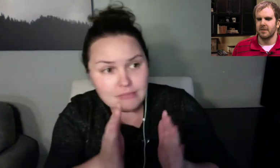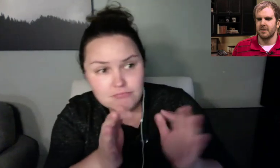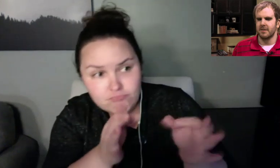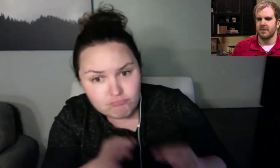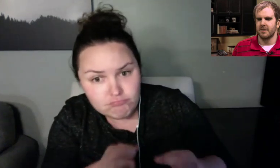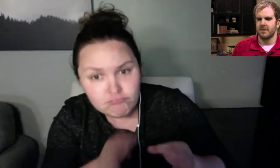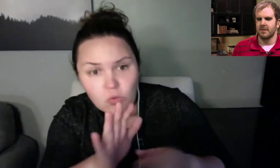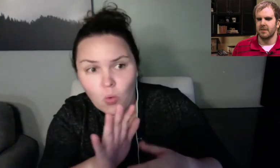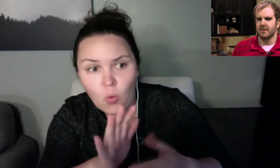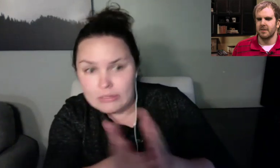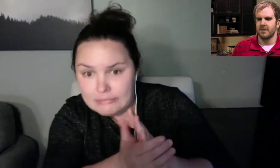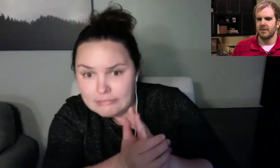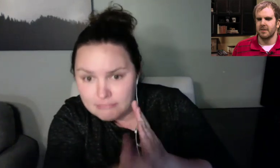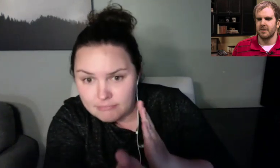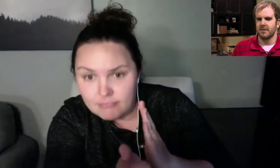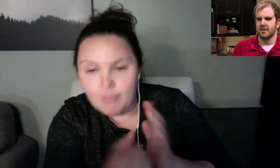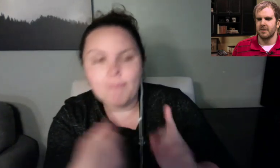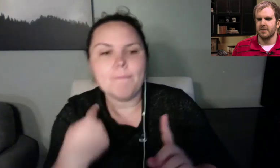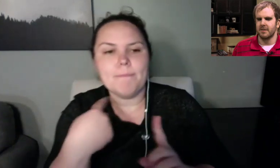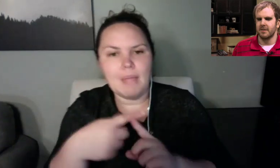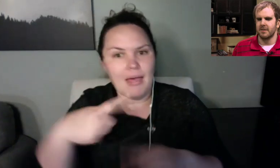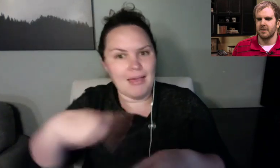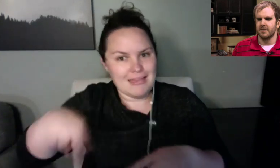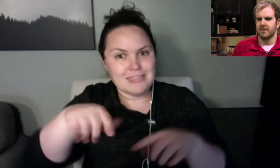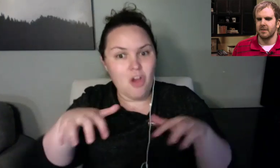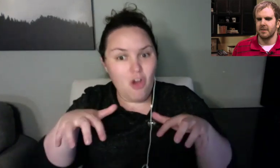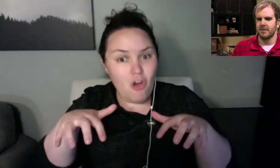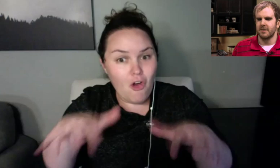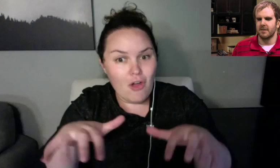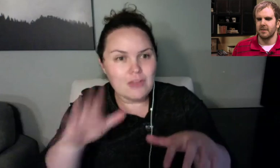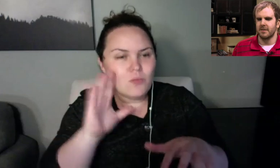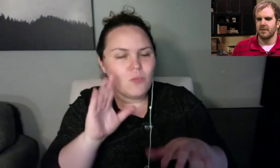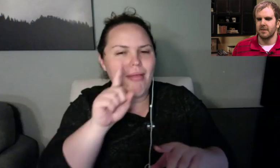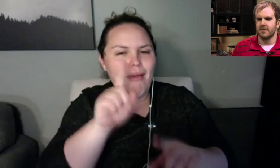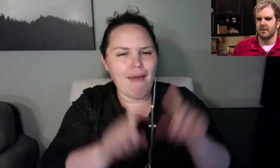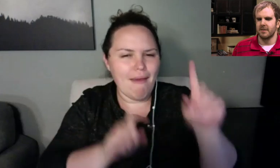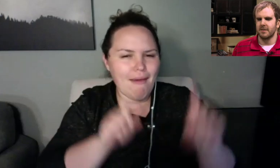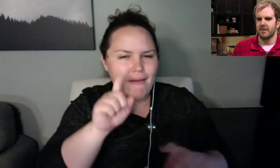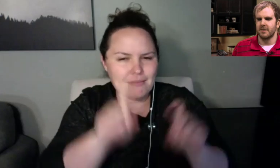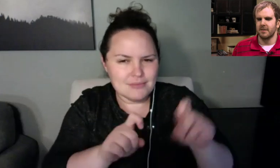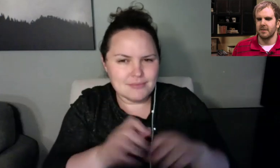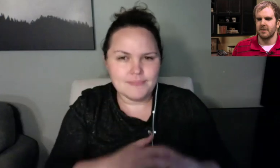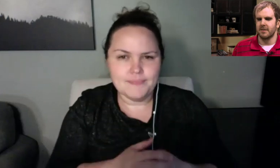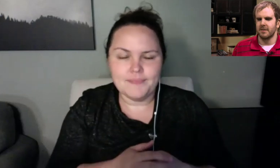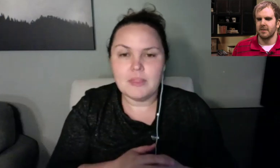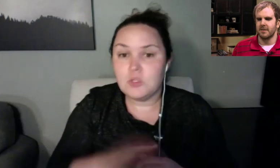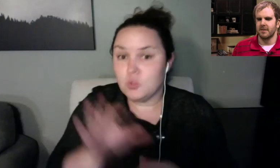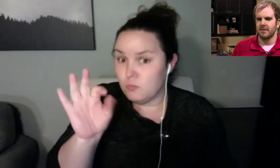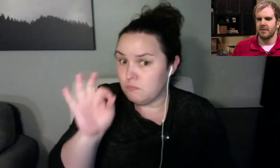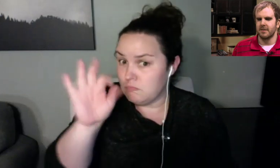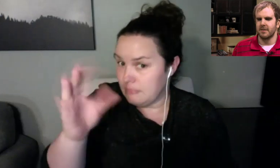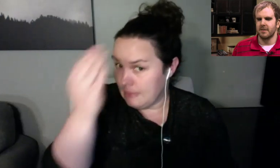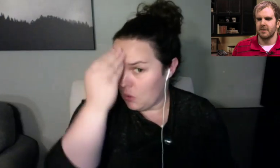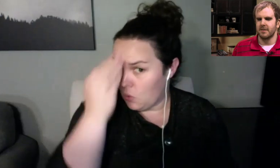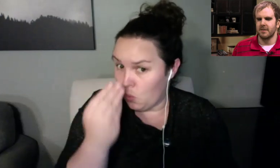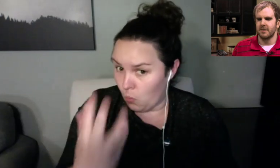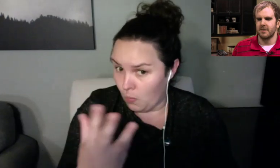questions from the audience. Just to give you a little bit of a heads-up,